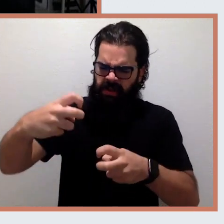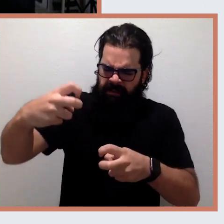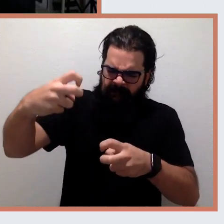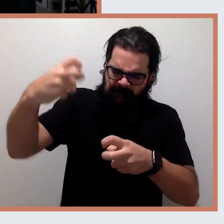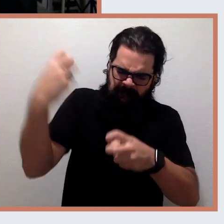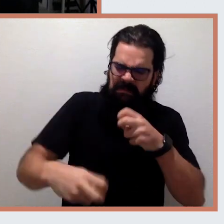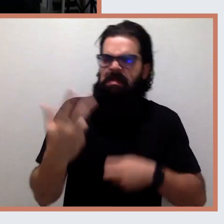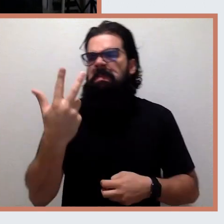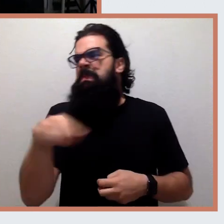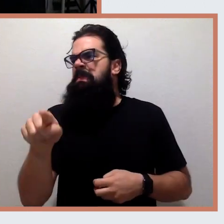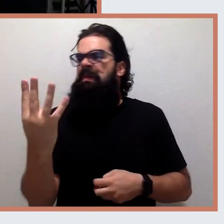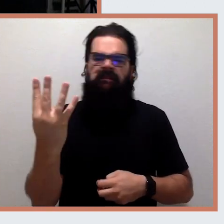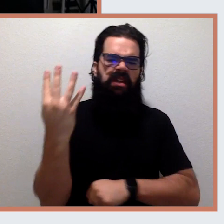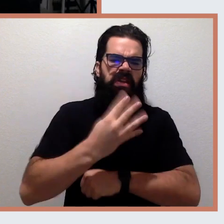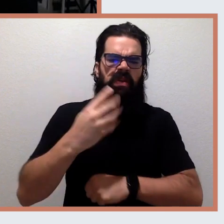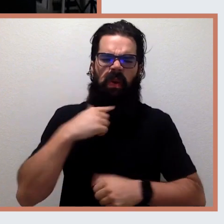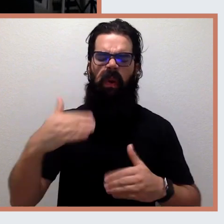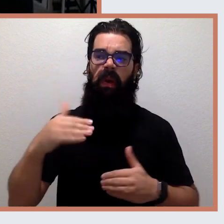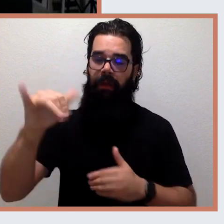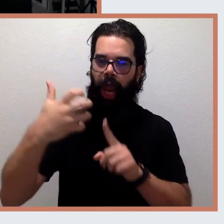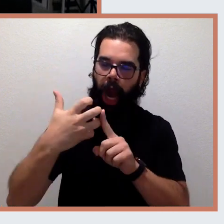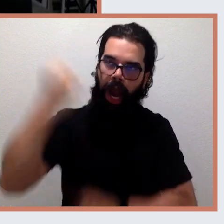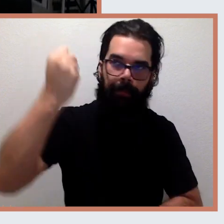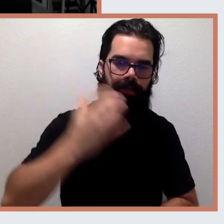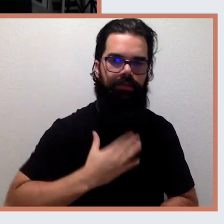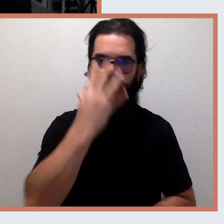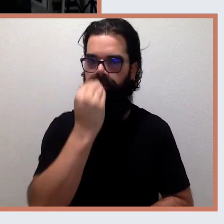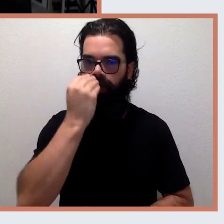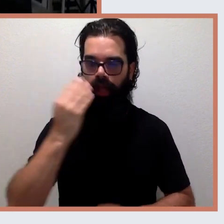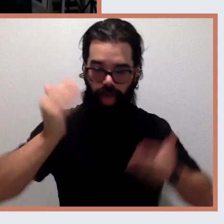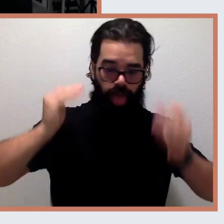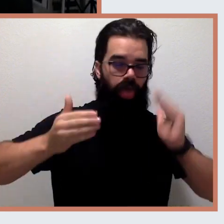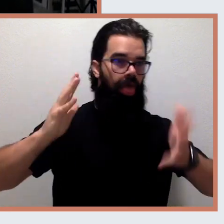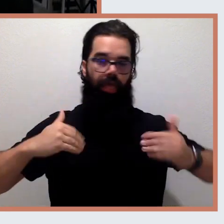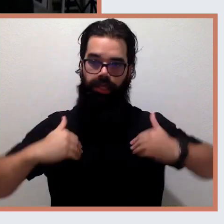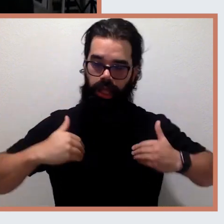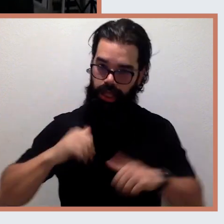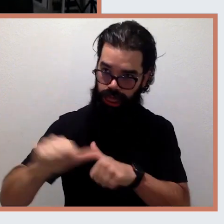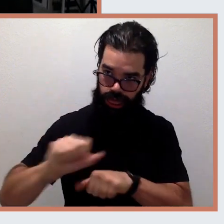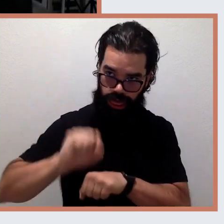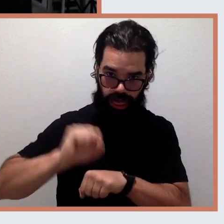Oh man, that was the hardest, three, four days of my life. It was like a blur of sleep deprivation,